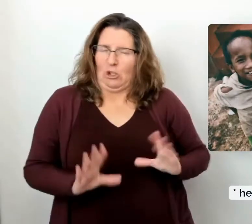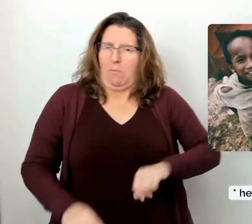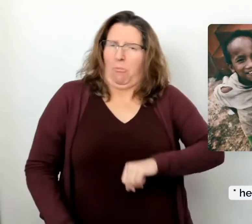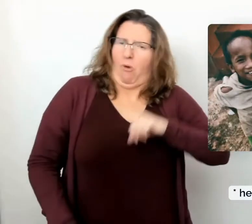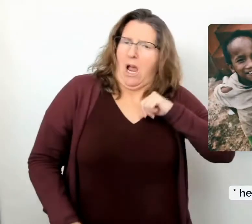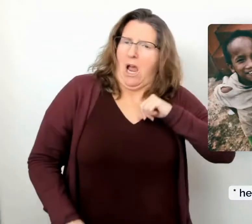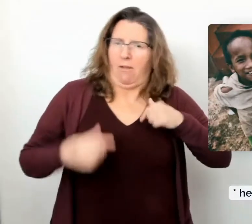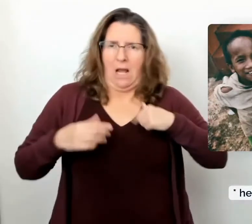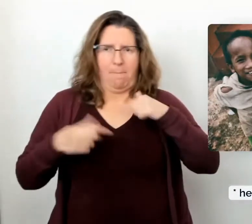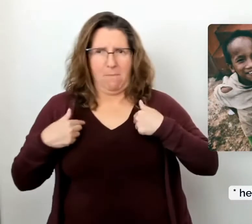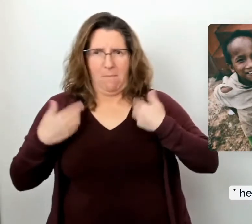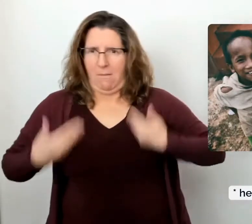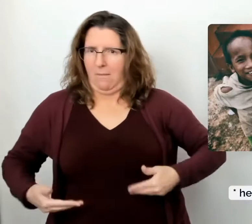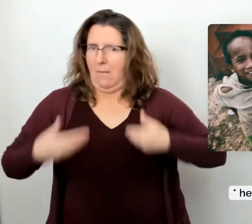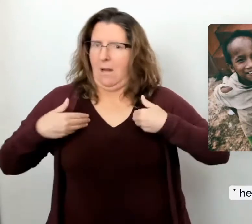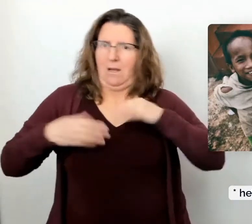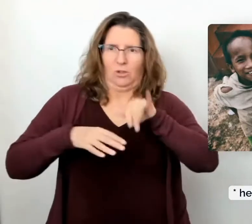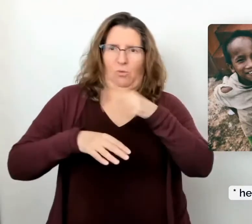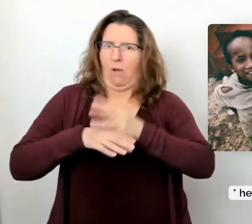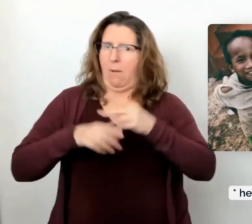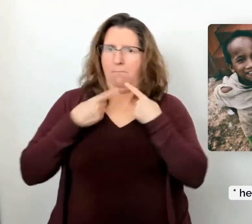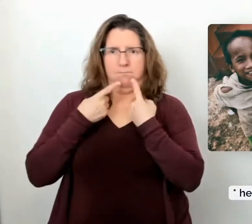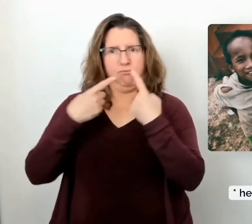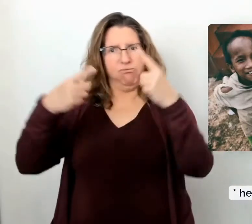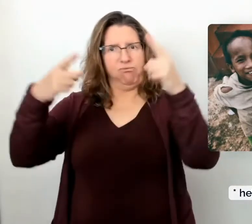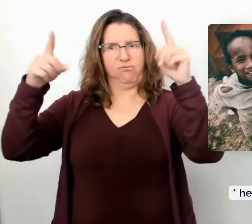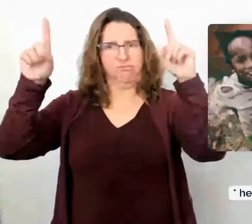Teachers would BRAG about my accomplishments.